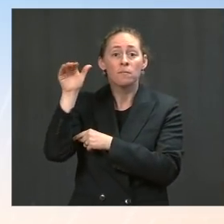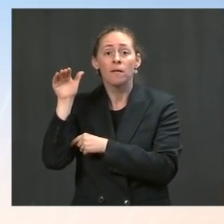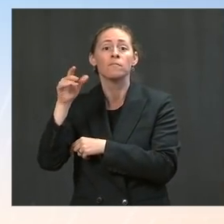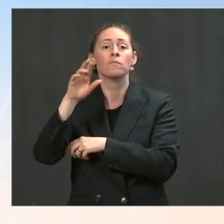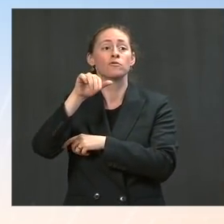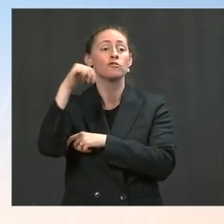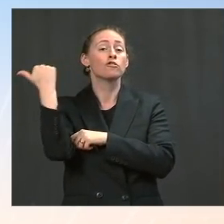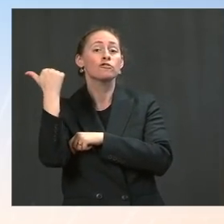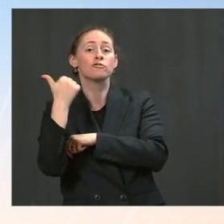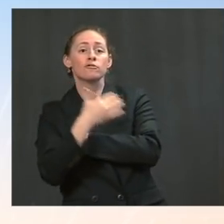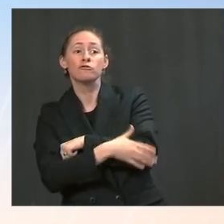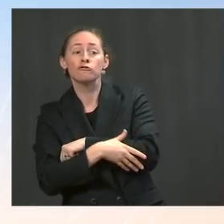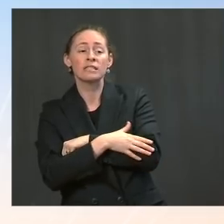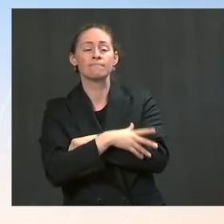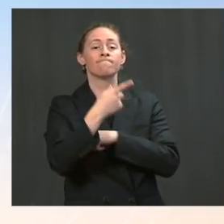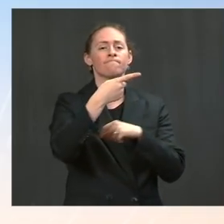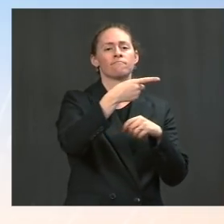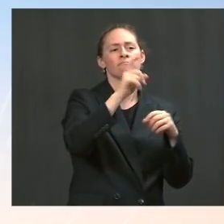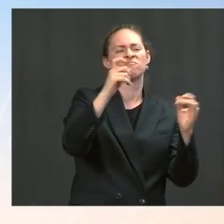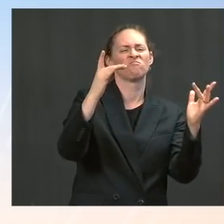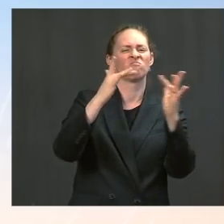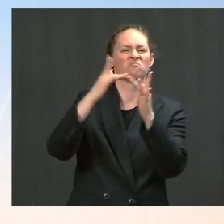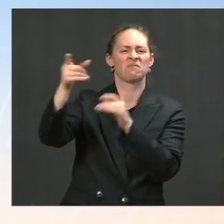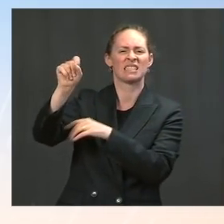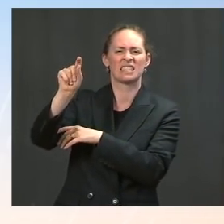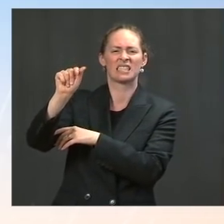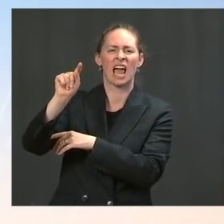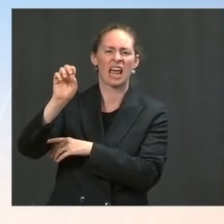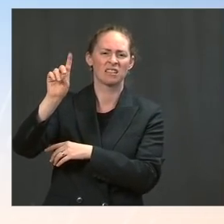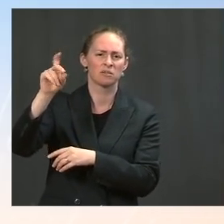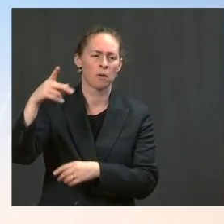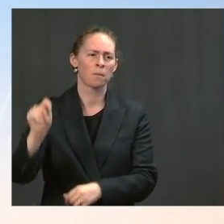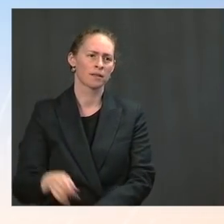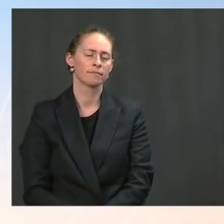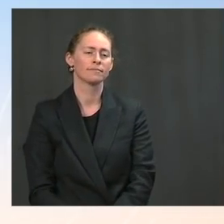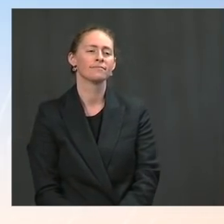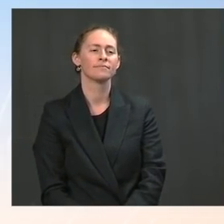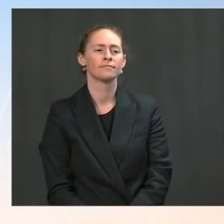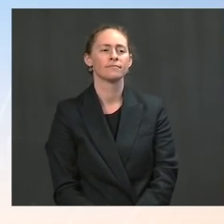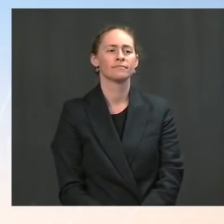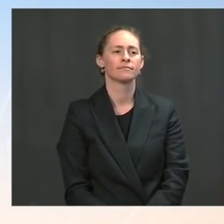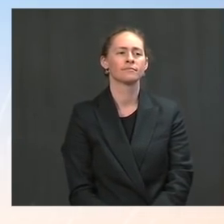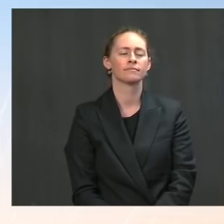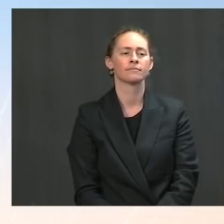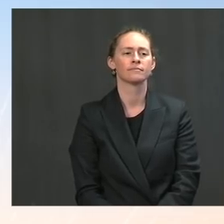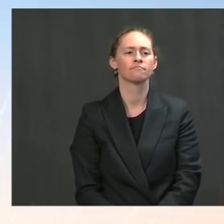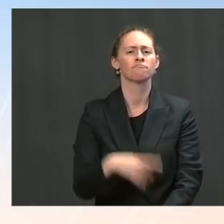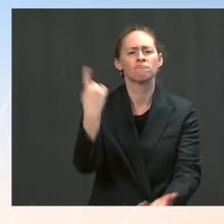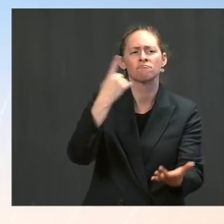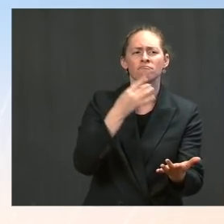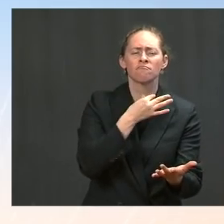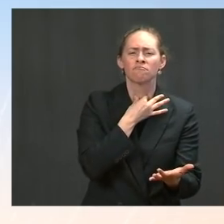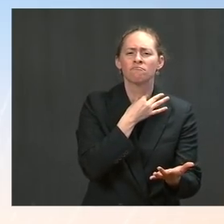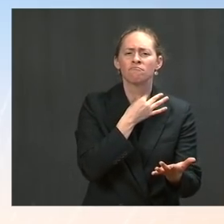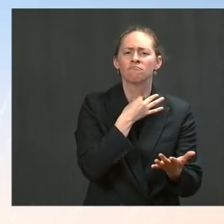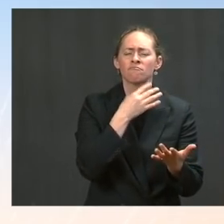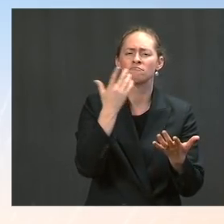The Press: Regarding misinformation, do you have any data that shows that children have been affected by misinformation?